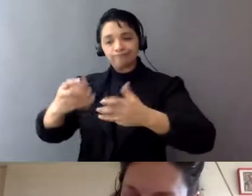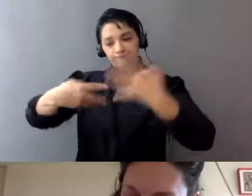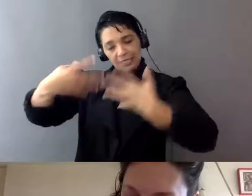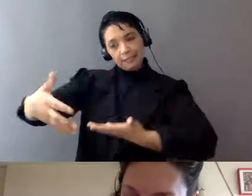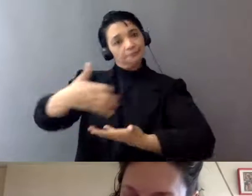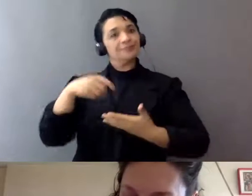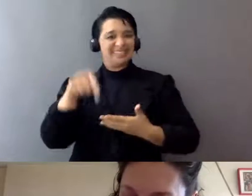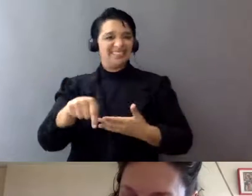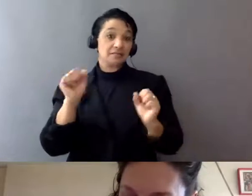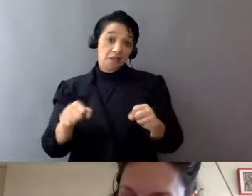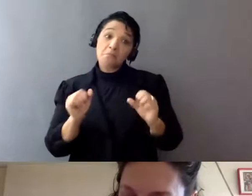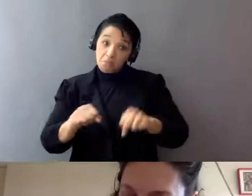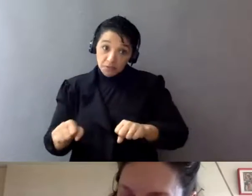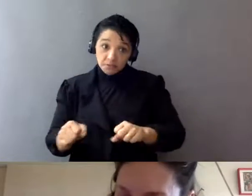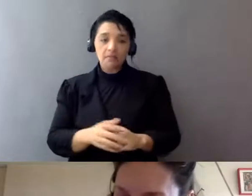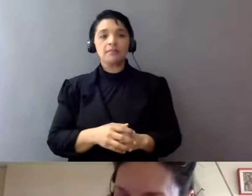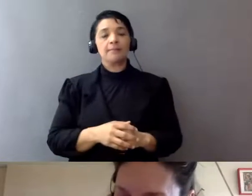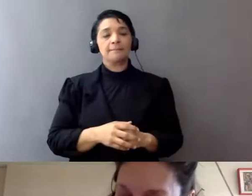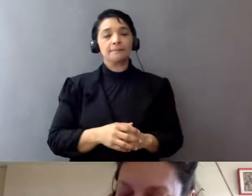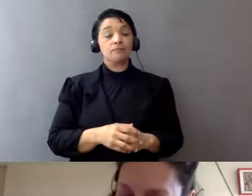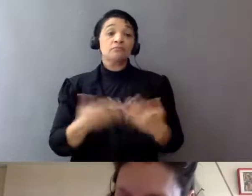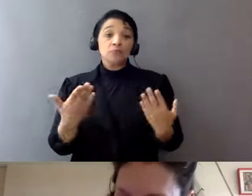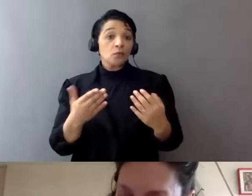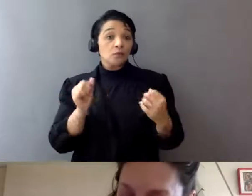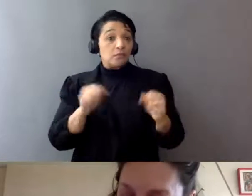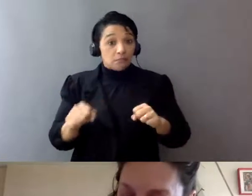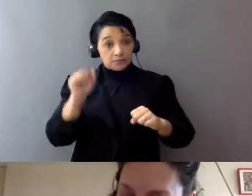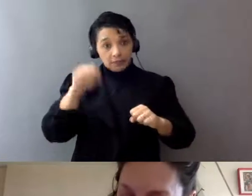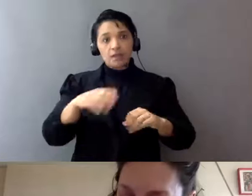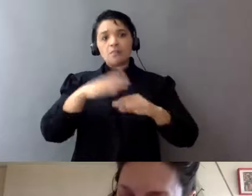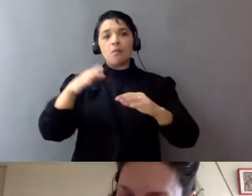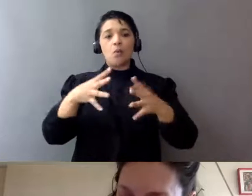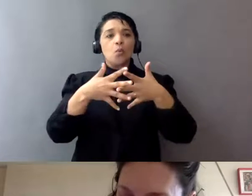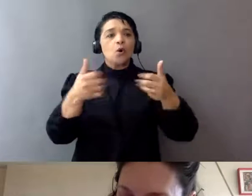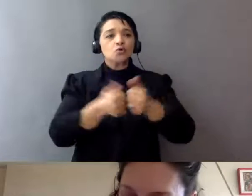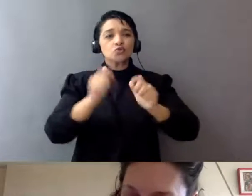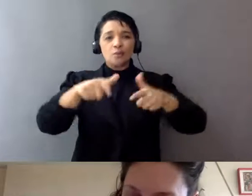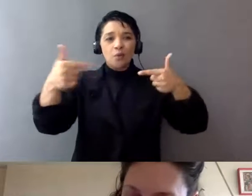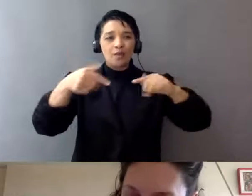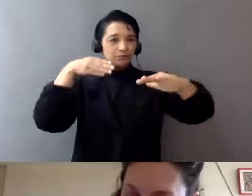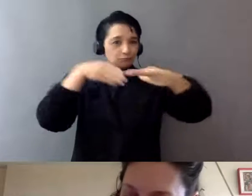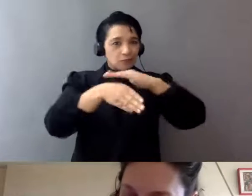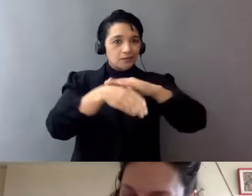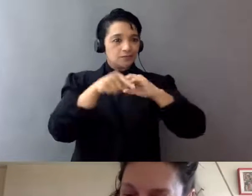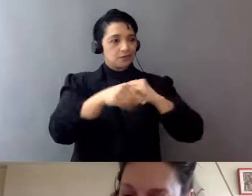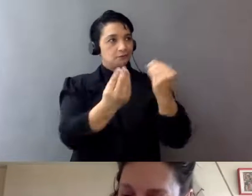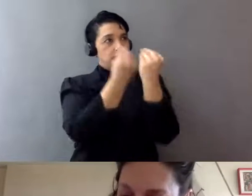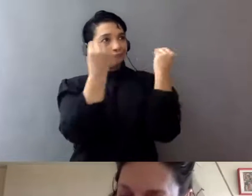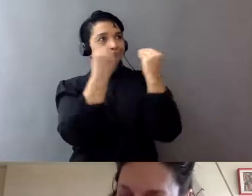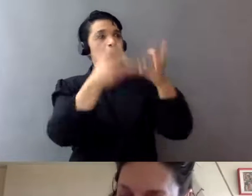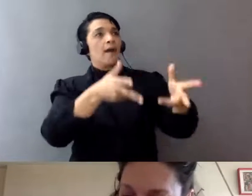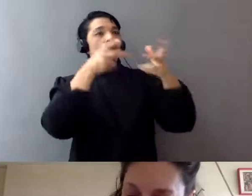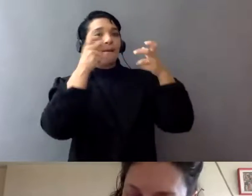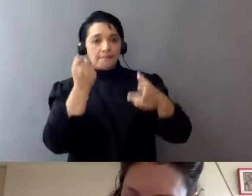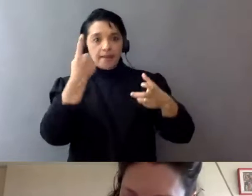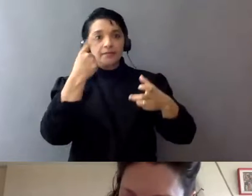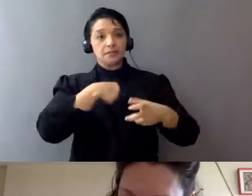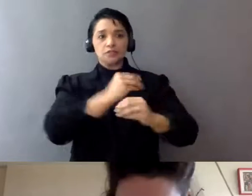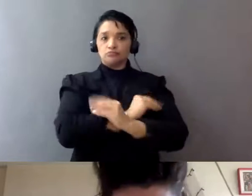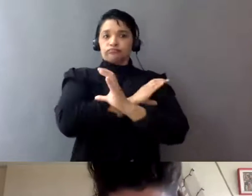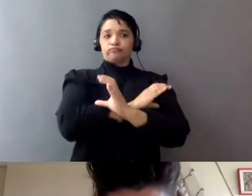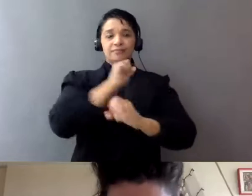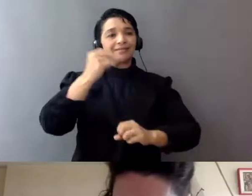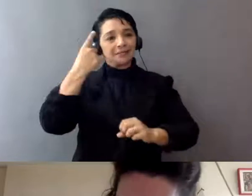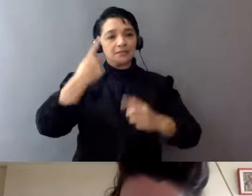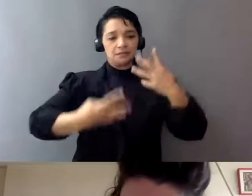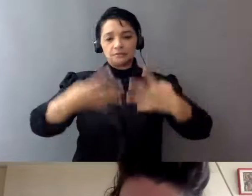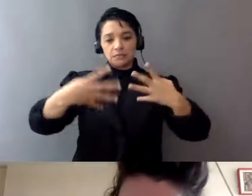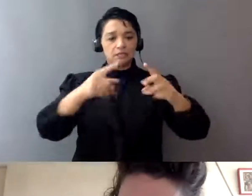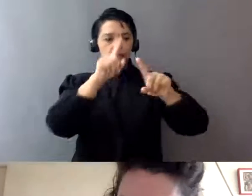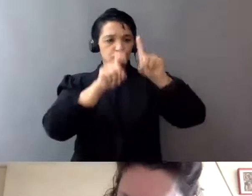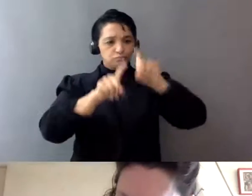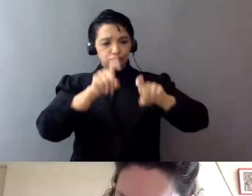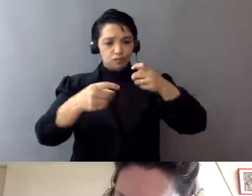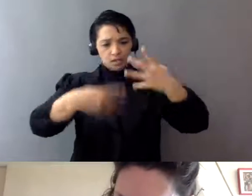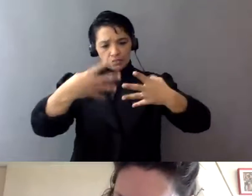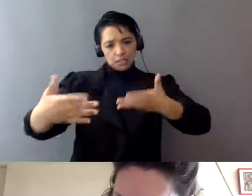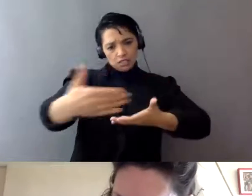This would be very helpful and will probably answer a lot of your questions on how to collect